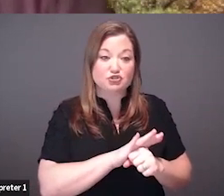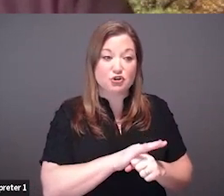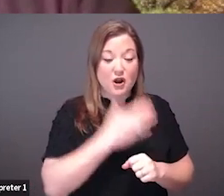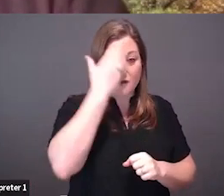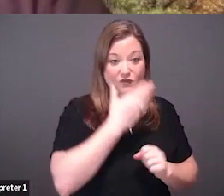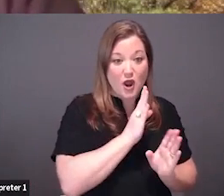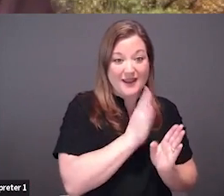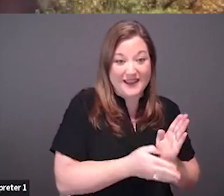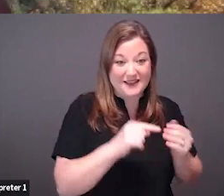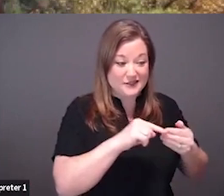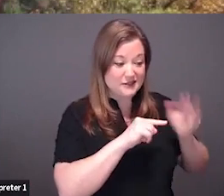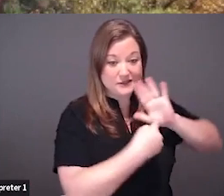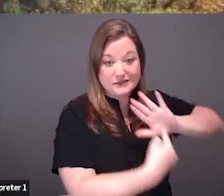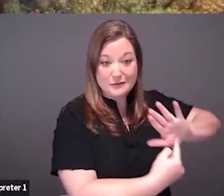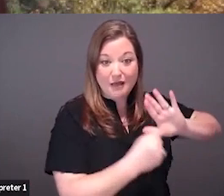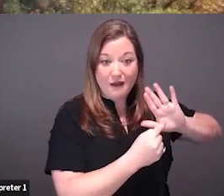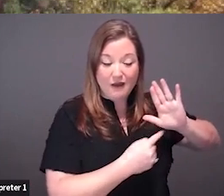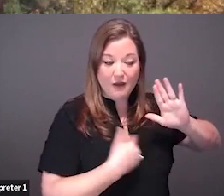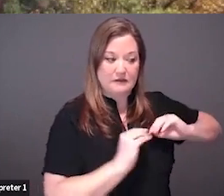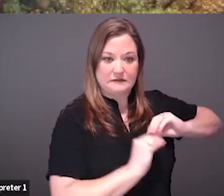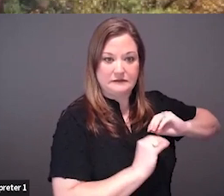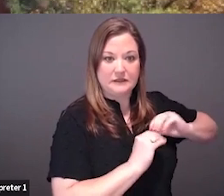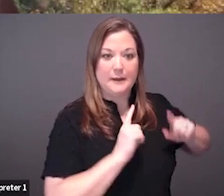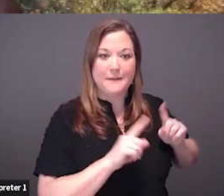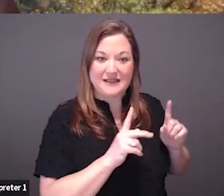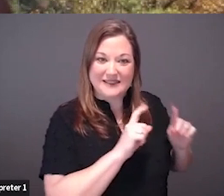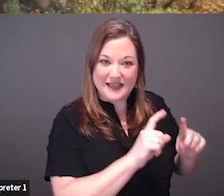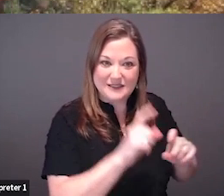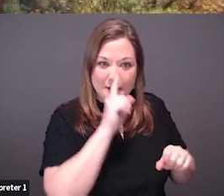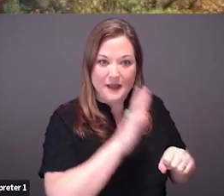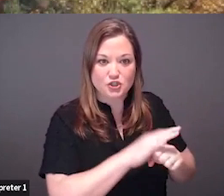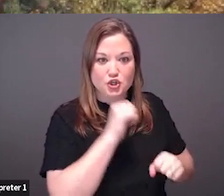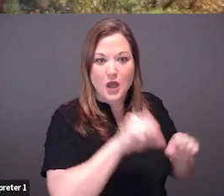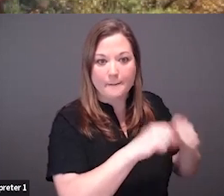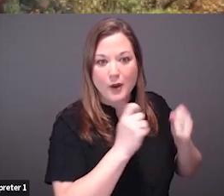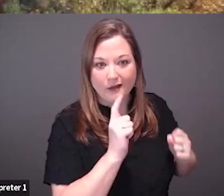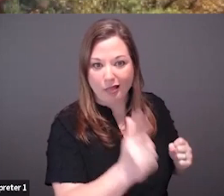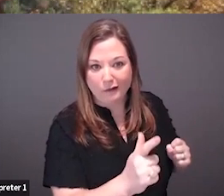as we fix things, we put regression testing in to make sure that we don't break them down the road.